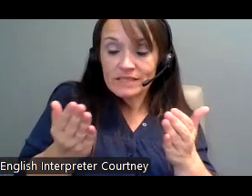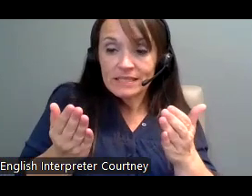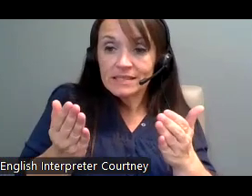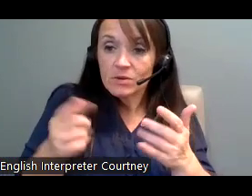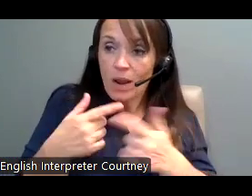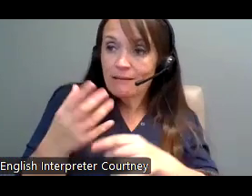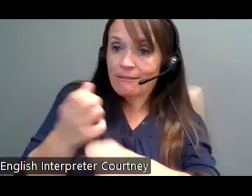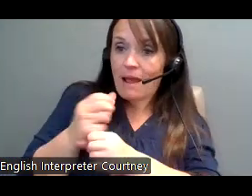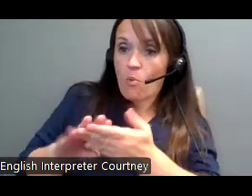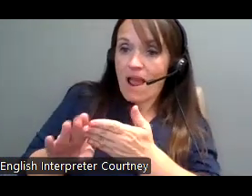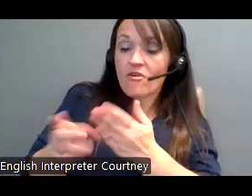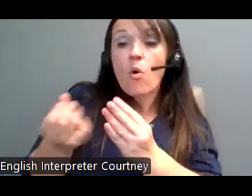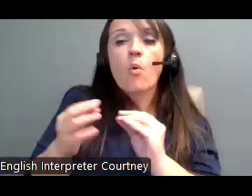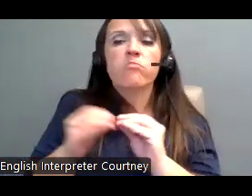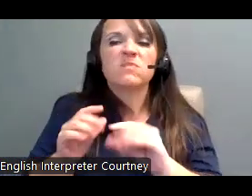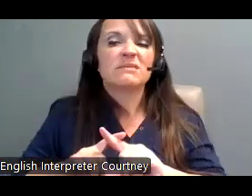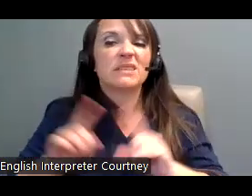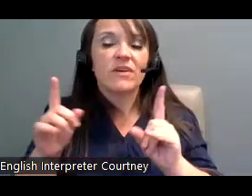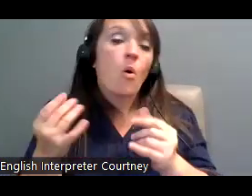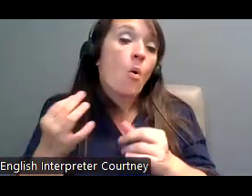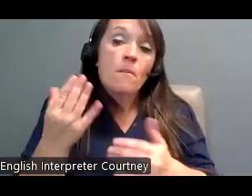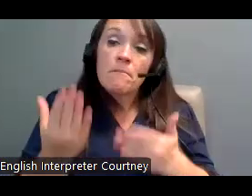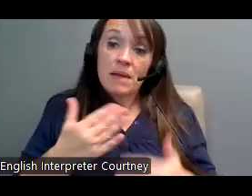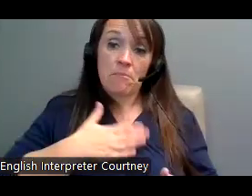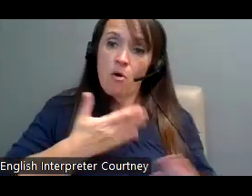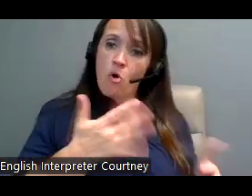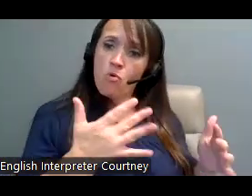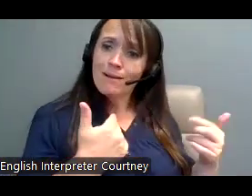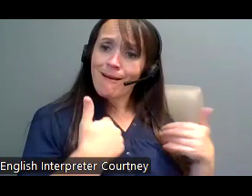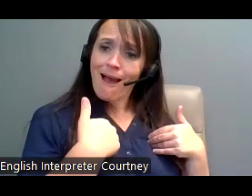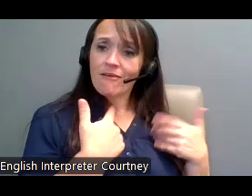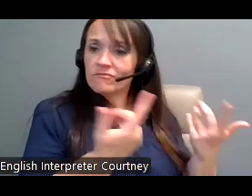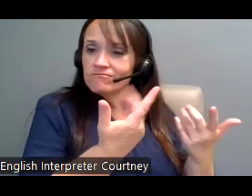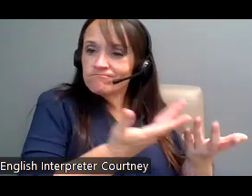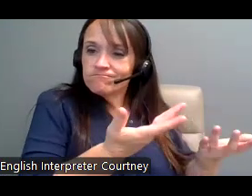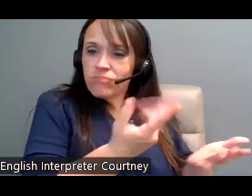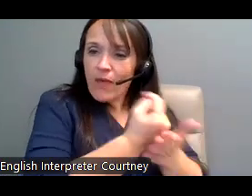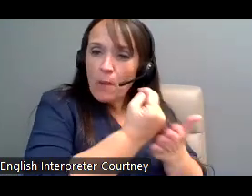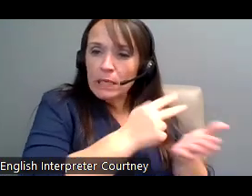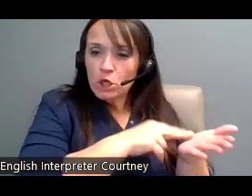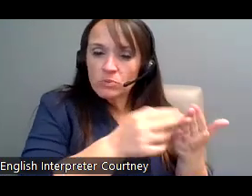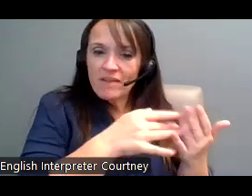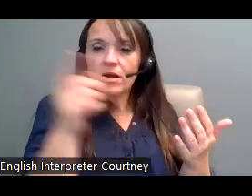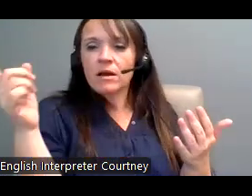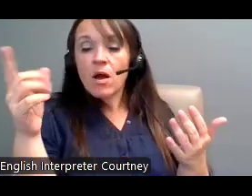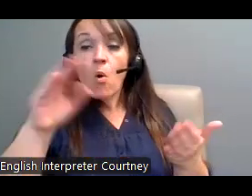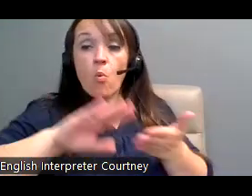entitled two more hours or units under the waiver. But usually, again, the waivers are designed for